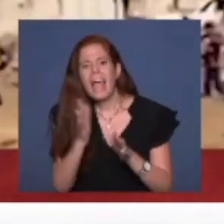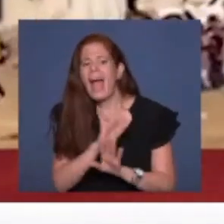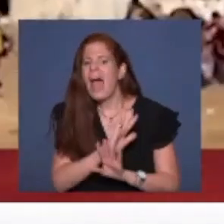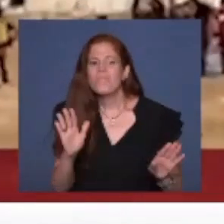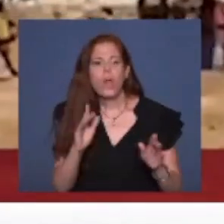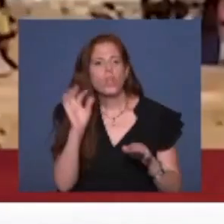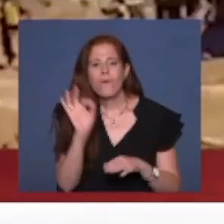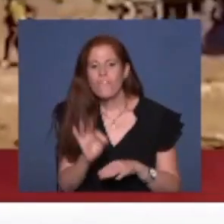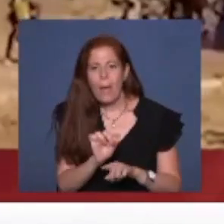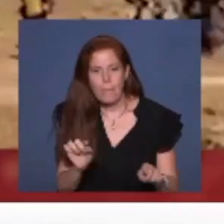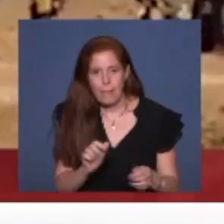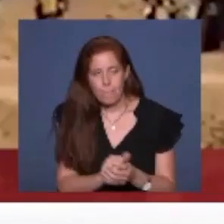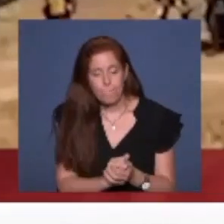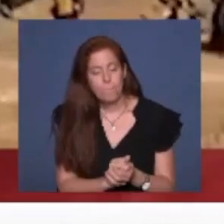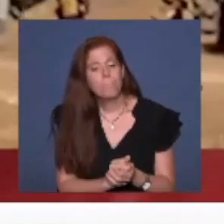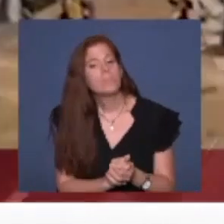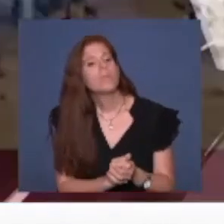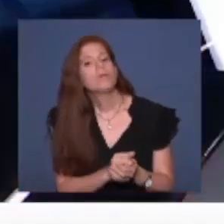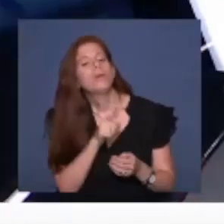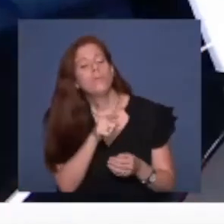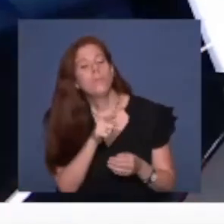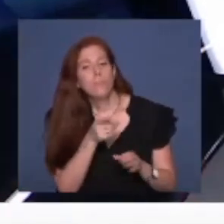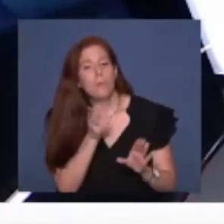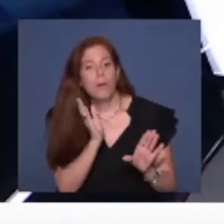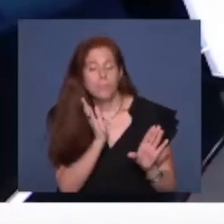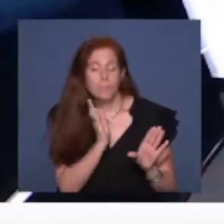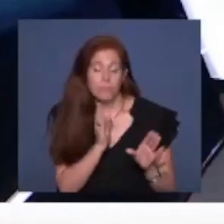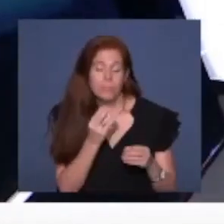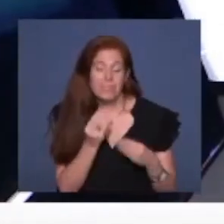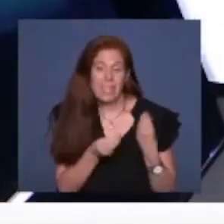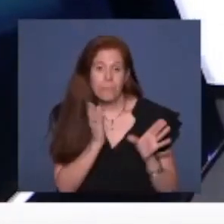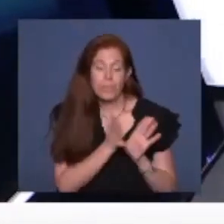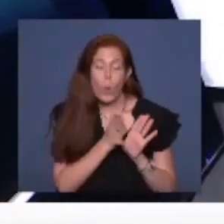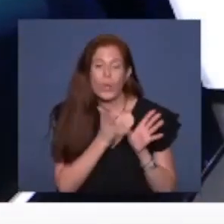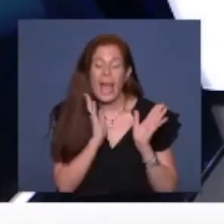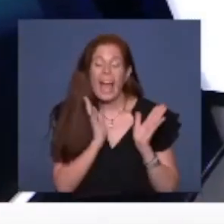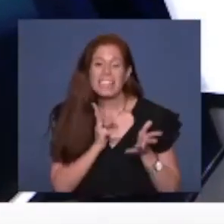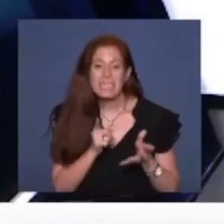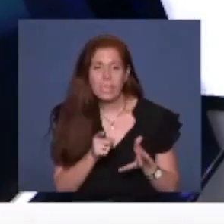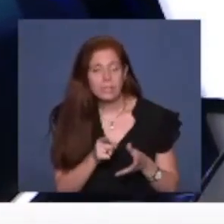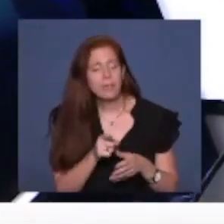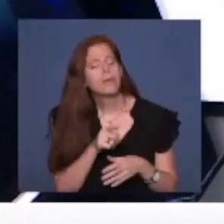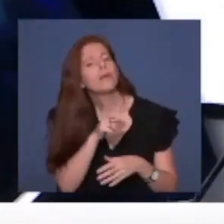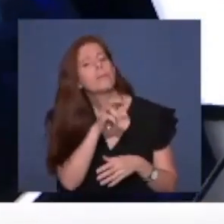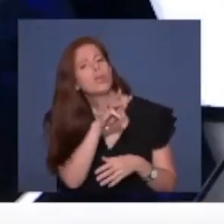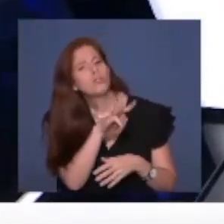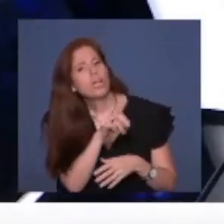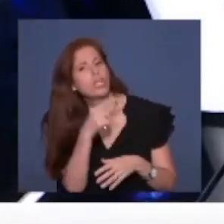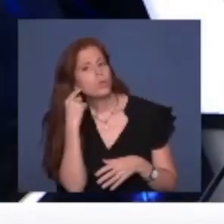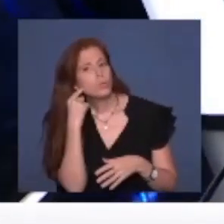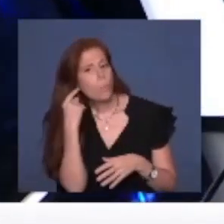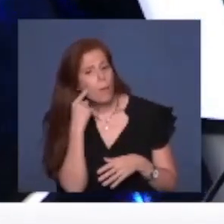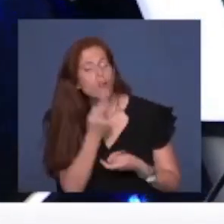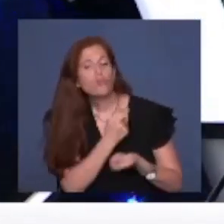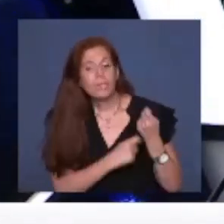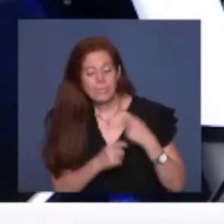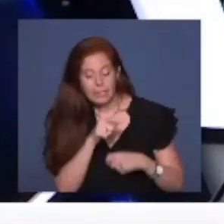Thanks, Roee. Amichai Stein, over to you. You hear that this deal, if it comes to fruition, will only occur in a week's time.